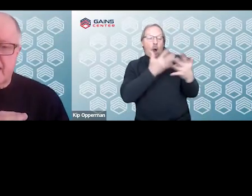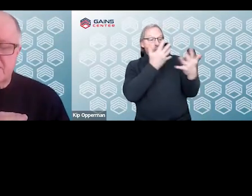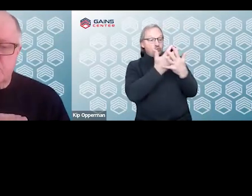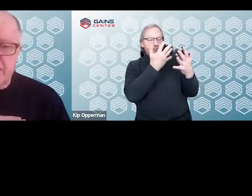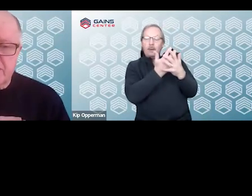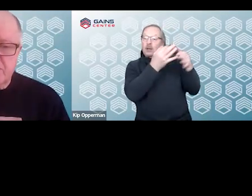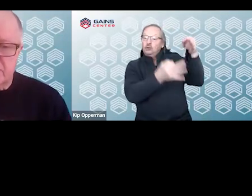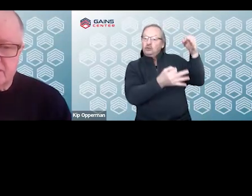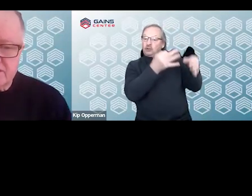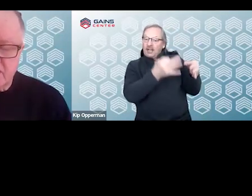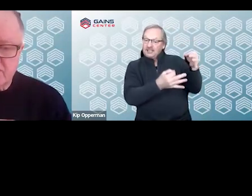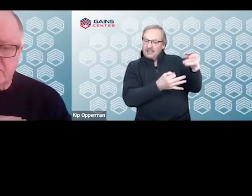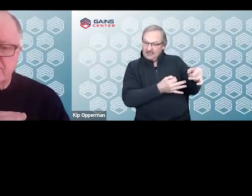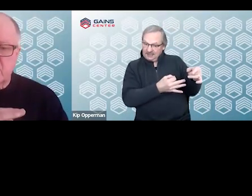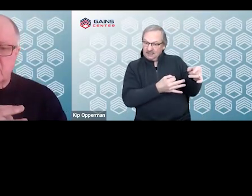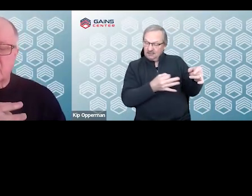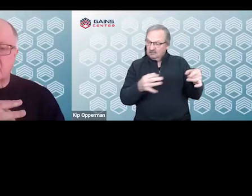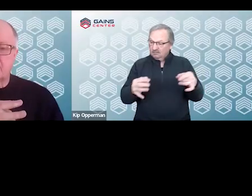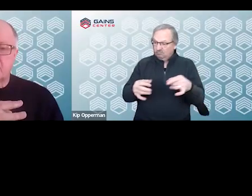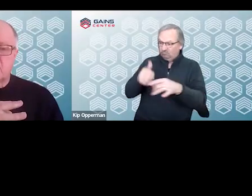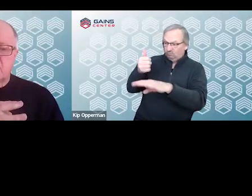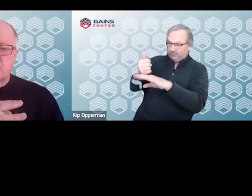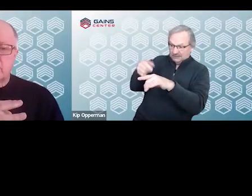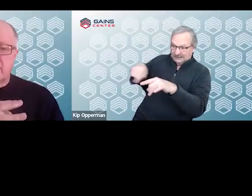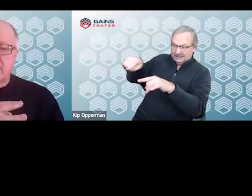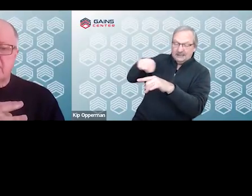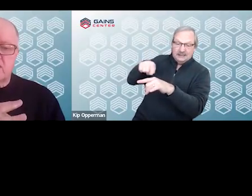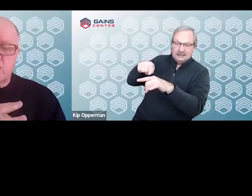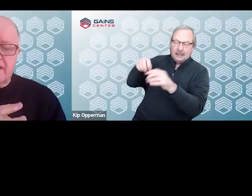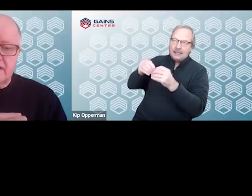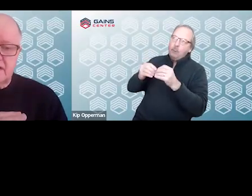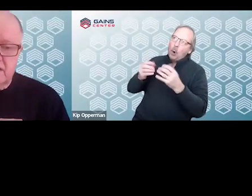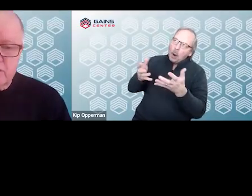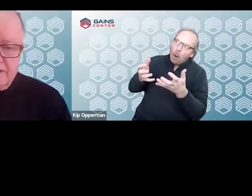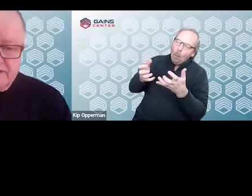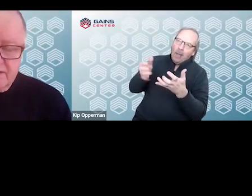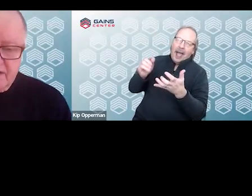is more of an aspirational discussion. We have a great deal of reason